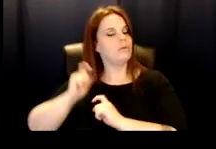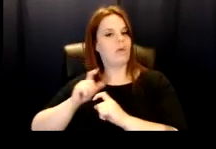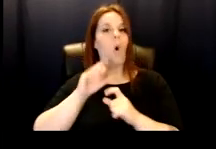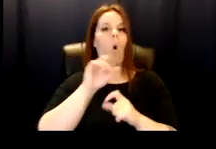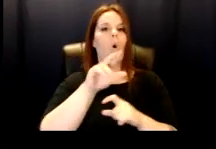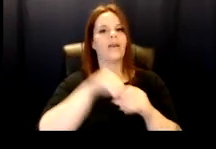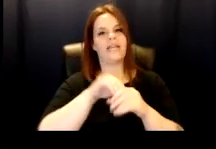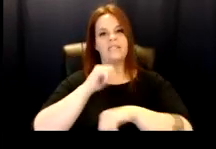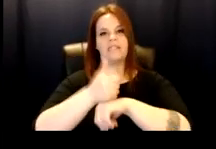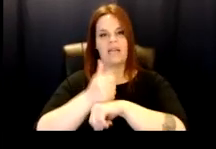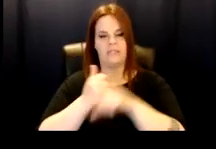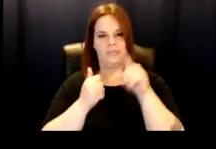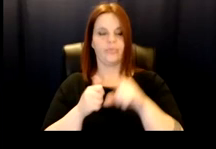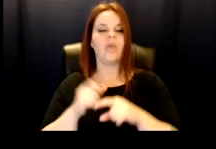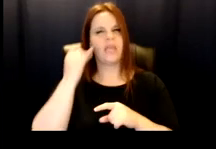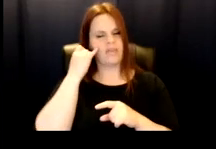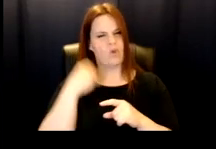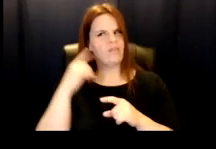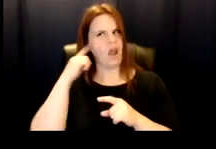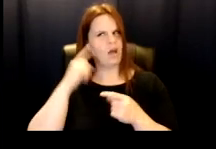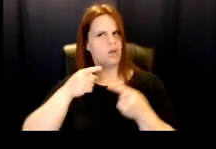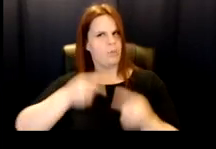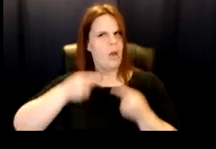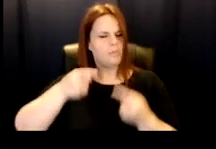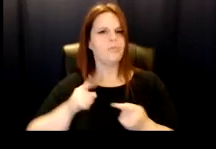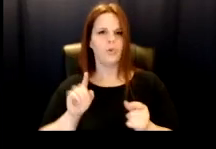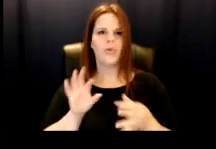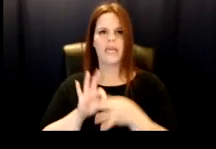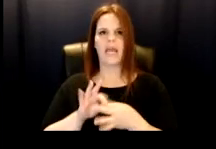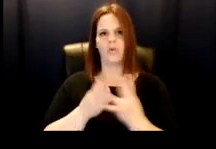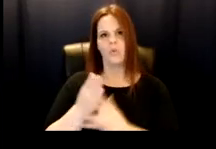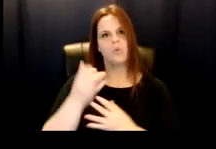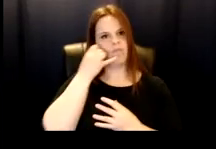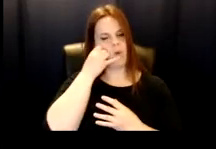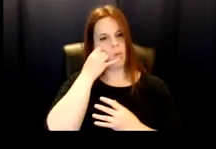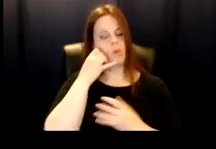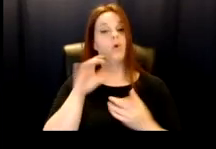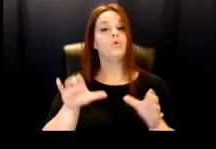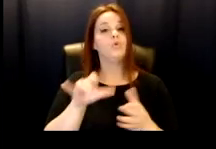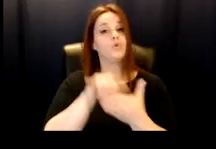If you have audio problems you can connect audio through your phone. To do that next